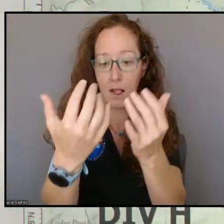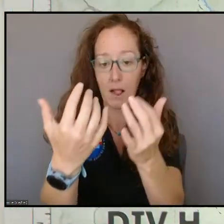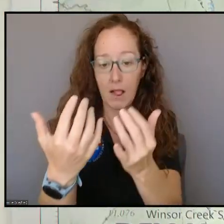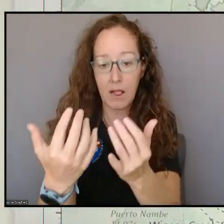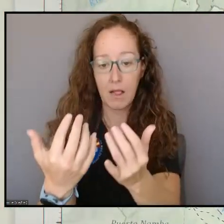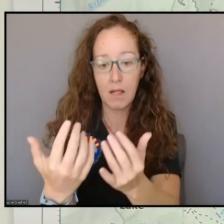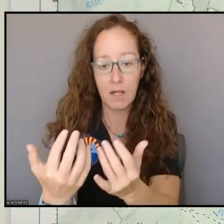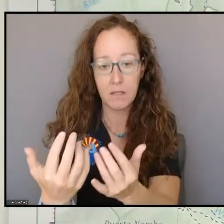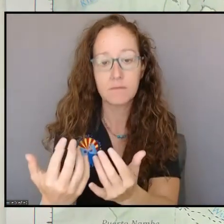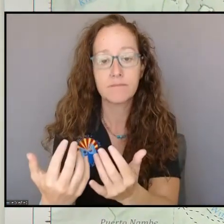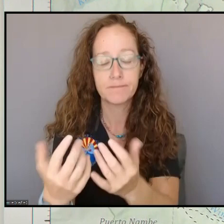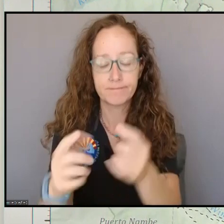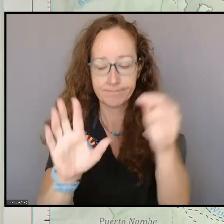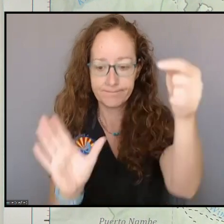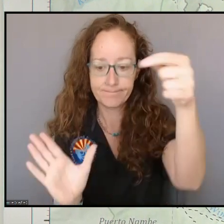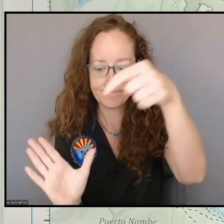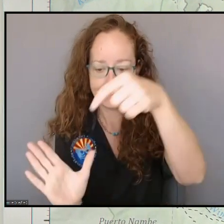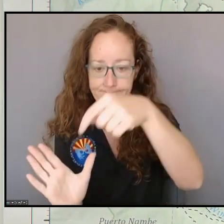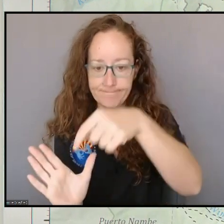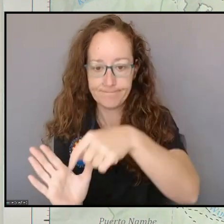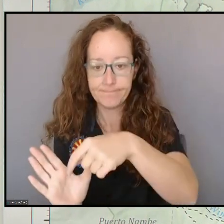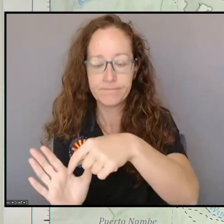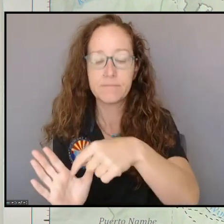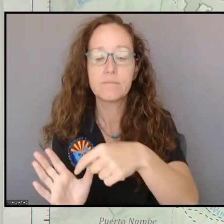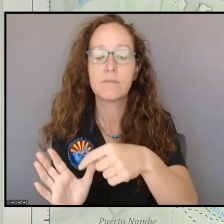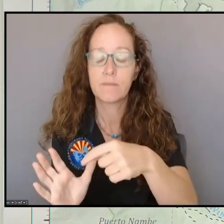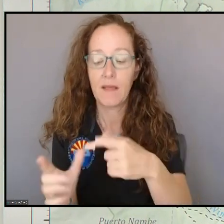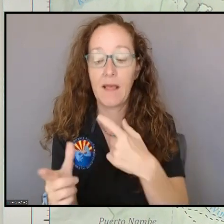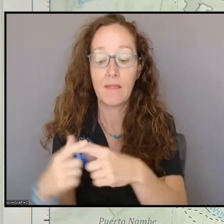the firing operations might commence, and buffer off that